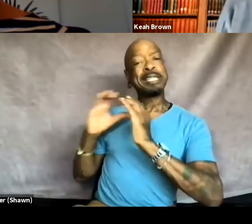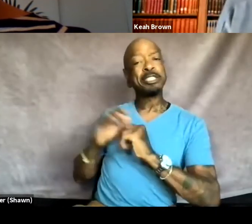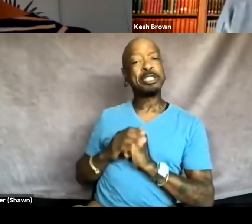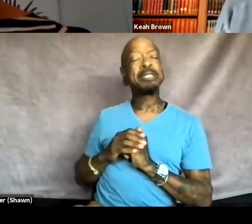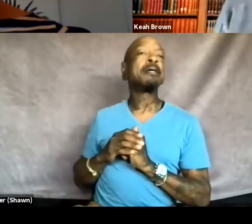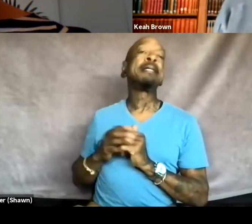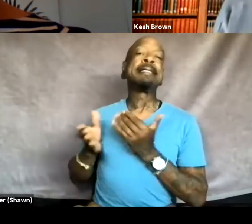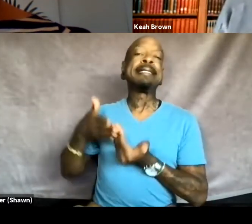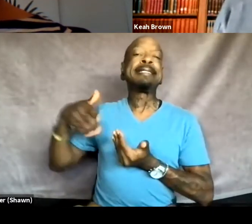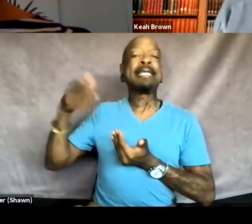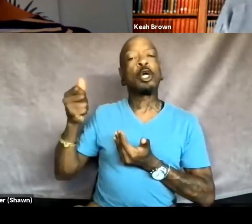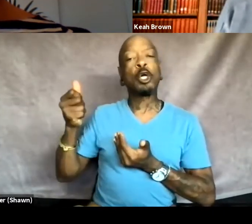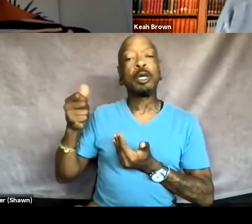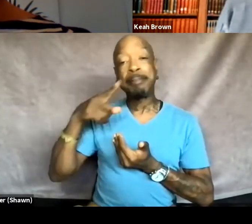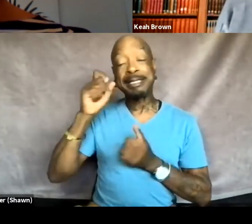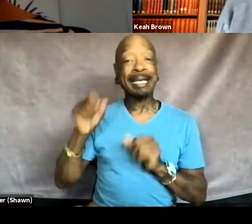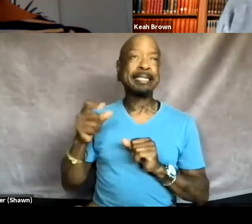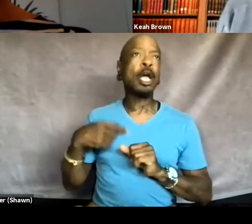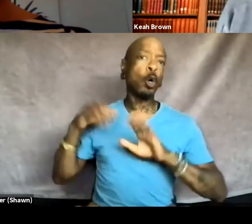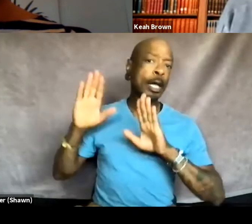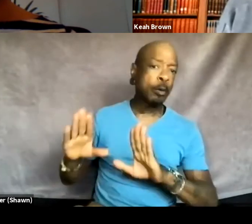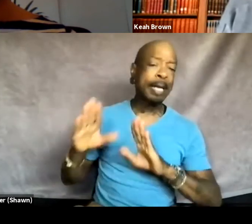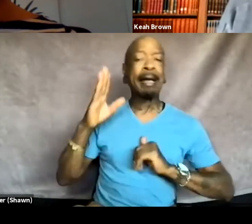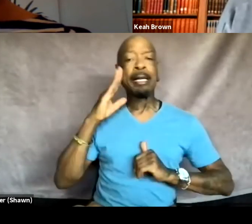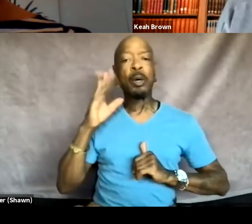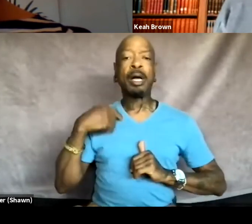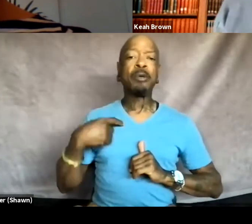I can say okay well great I know that I'm going to be given a question, but if I'm just.